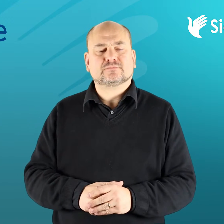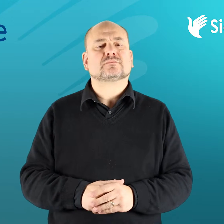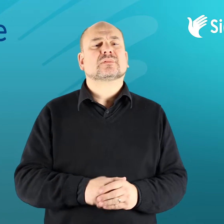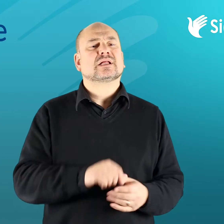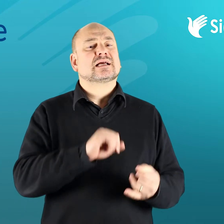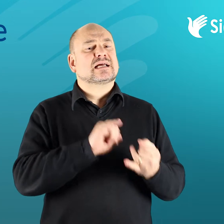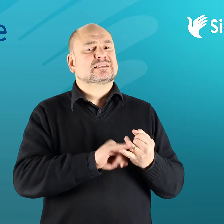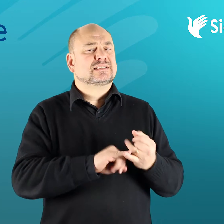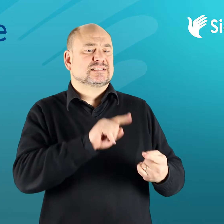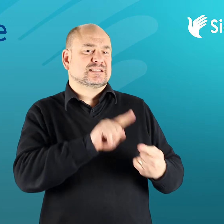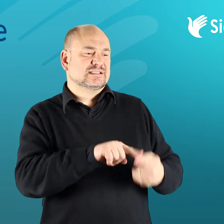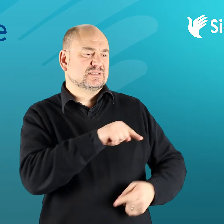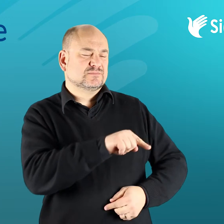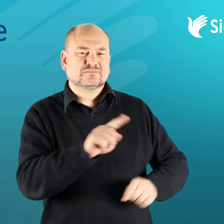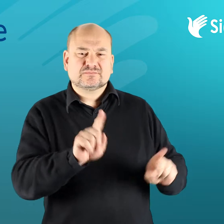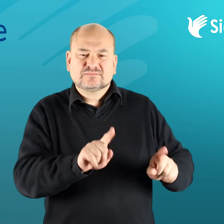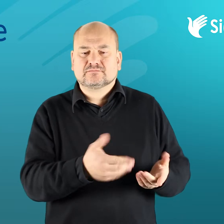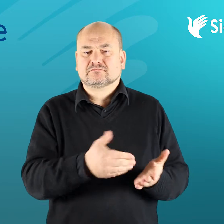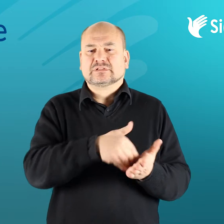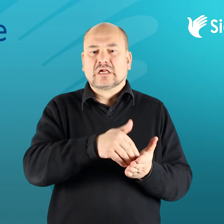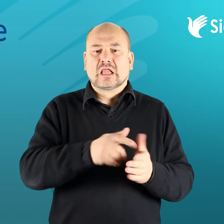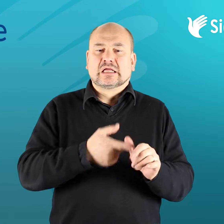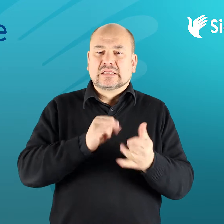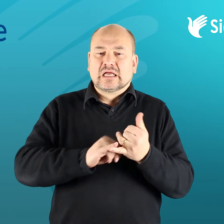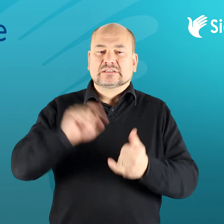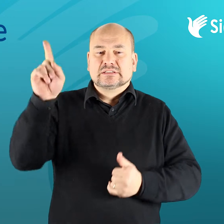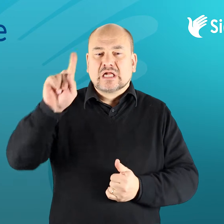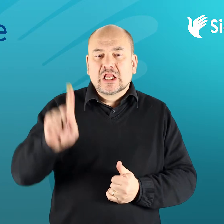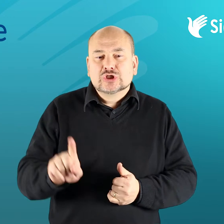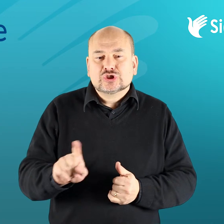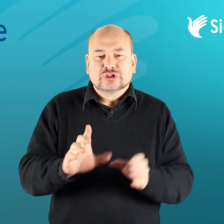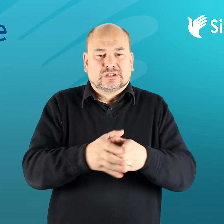SSE has become the first energy company in the UK